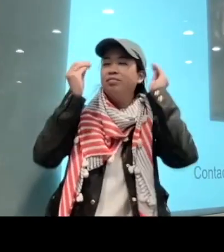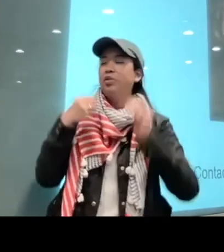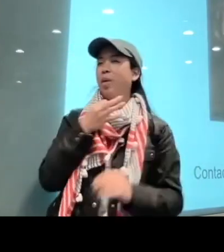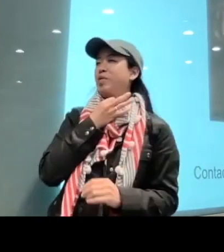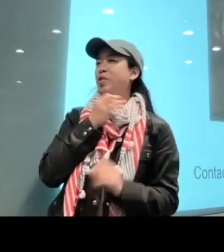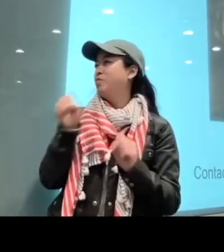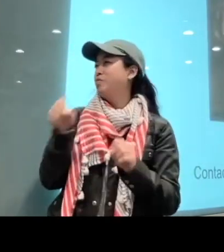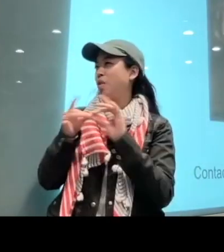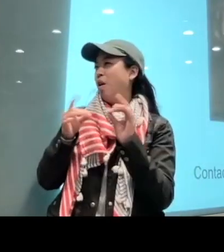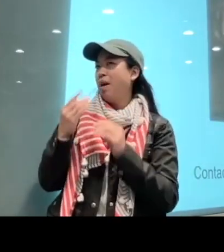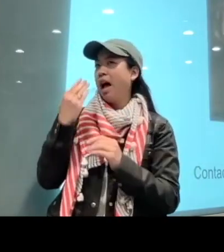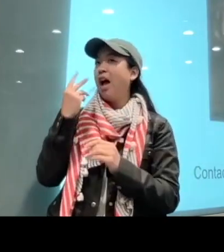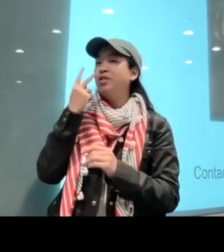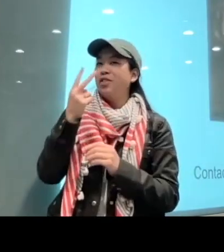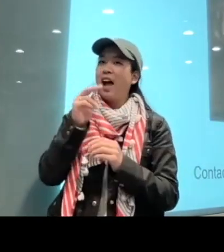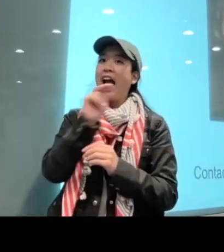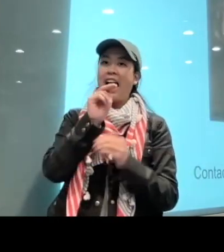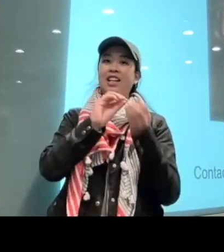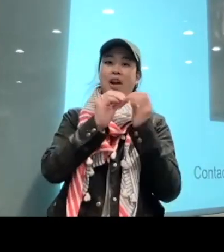and more about that.